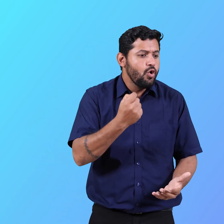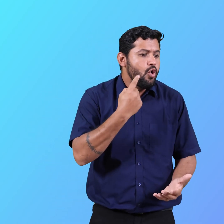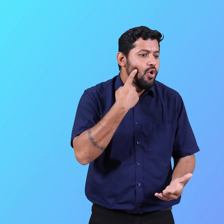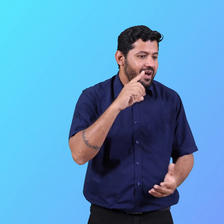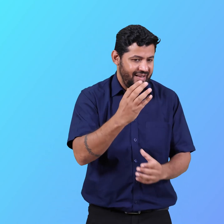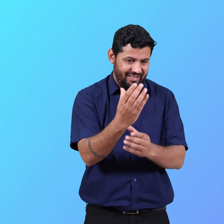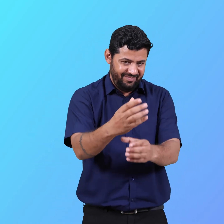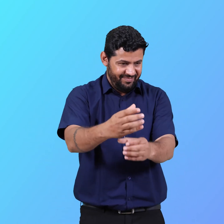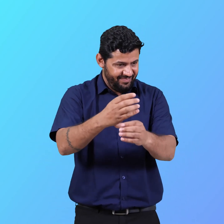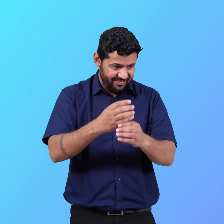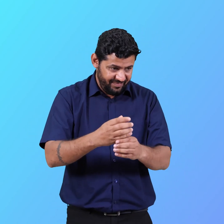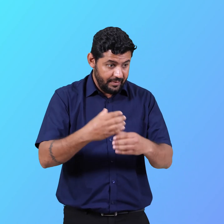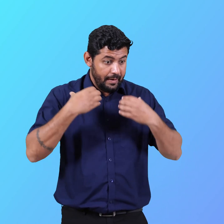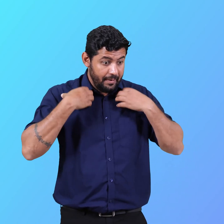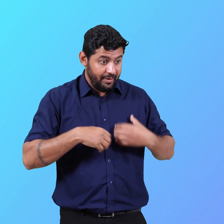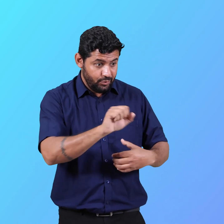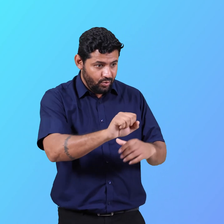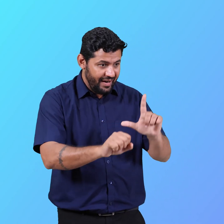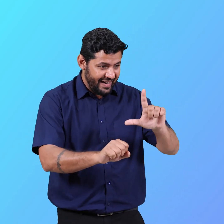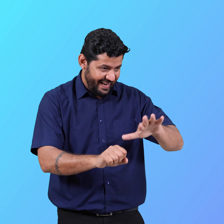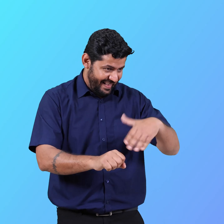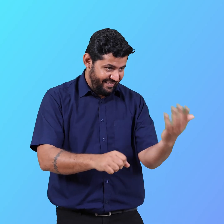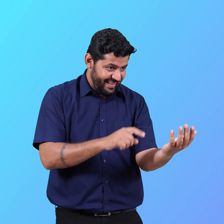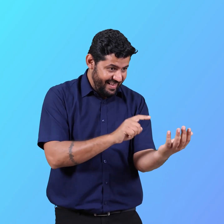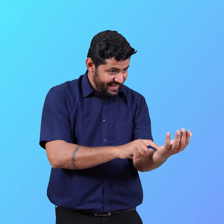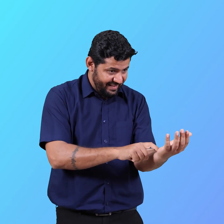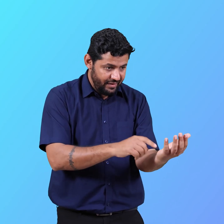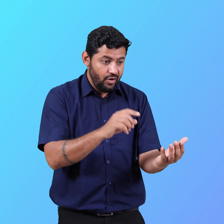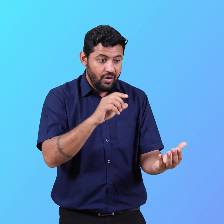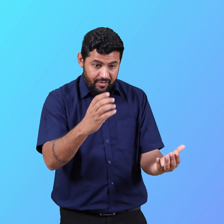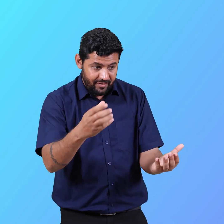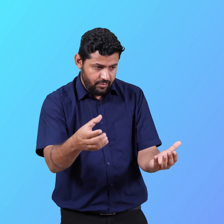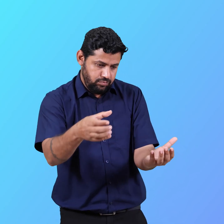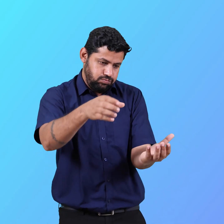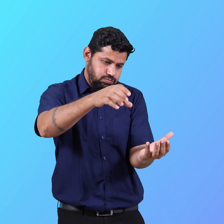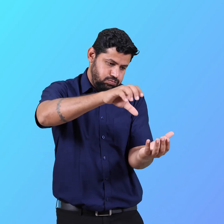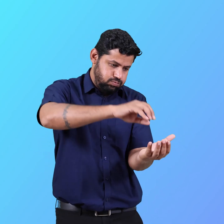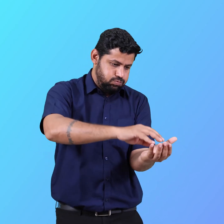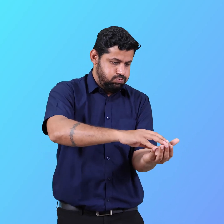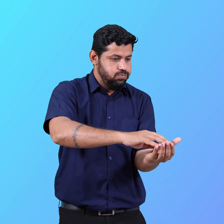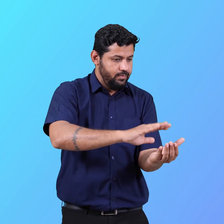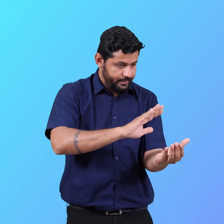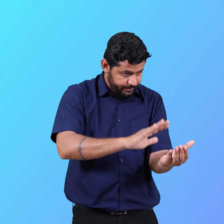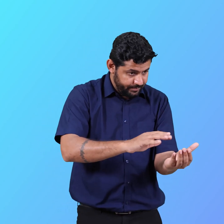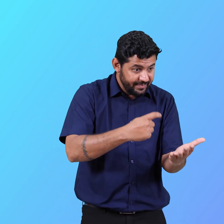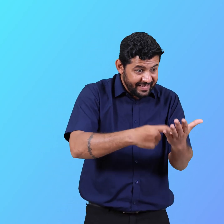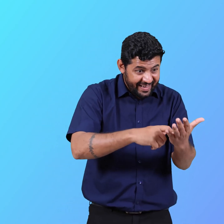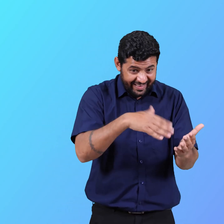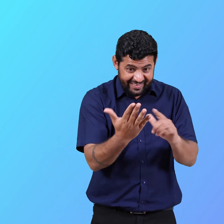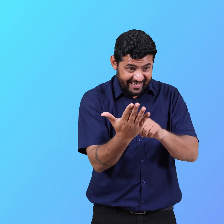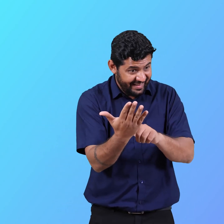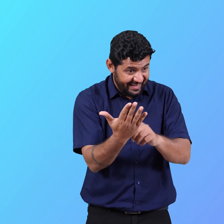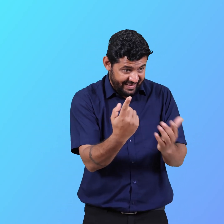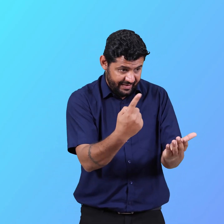The priest will also take some of the oil and pour it into his own left palm. Then the priest will dip the finger of his right hand into the oil that is in his left palm.